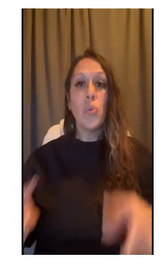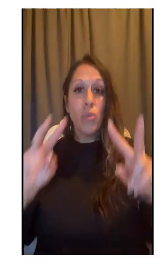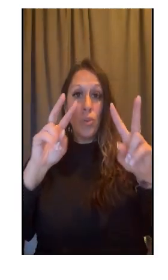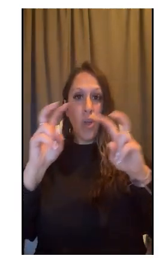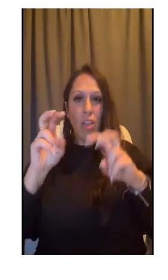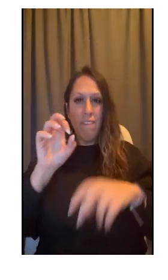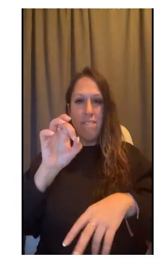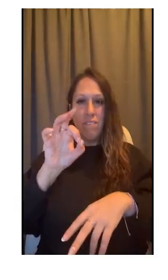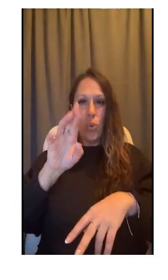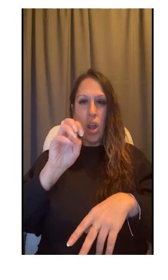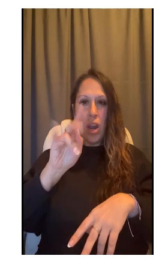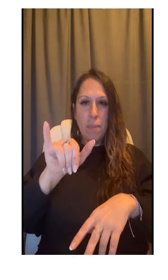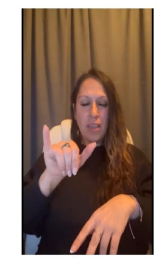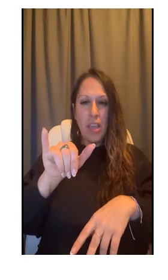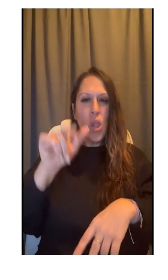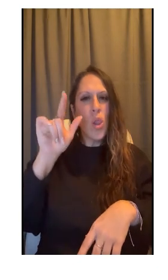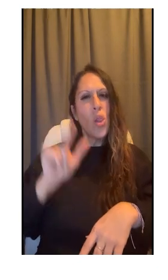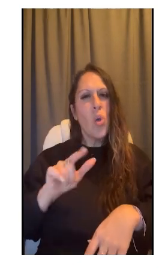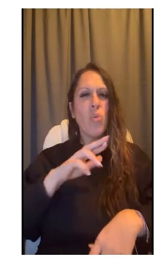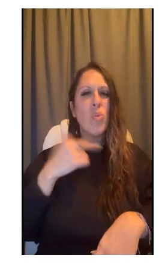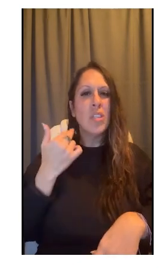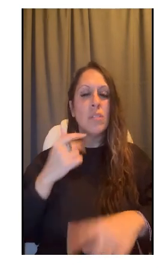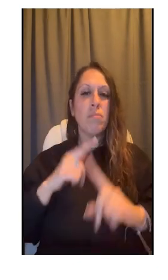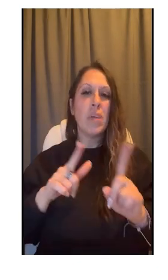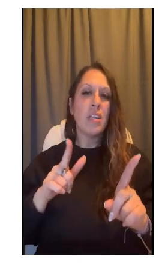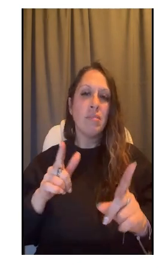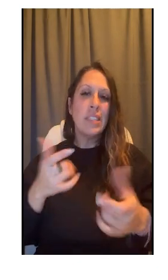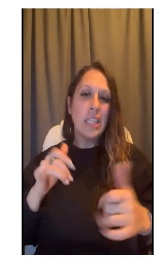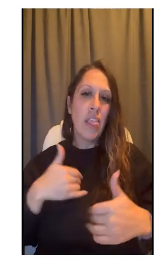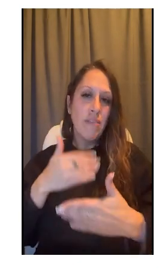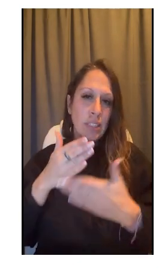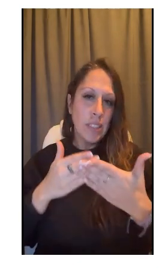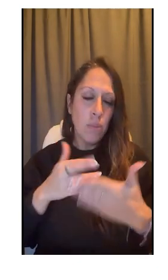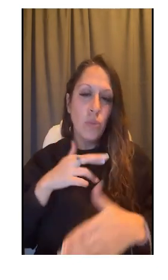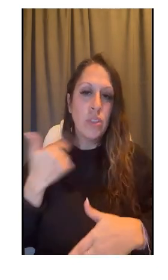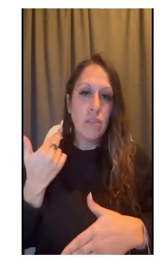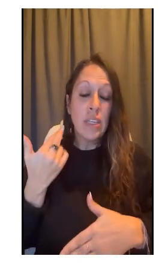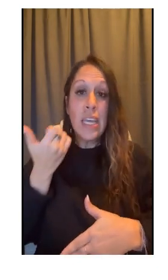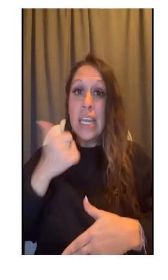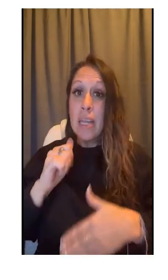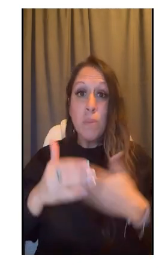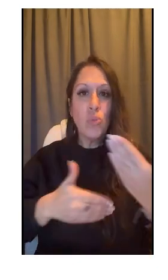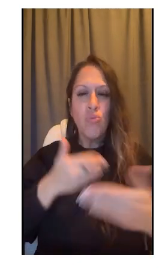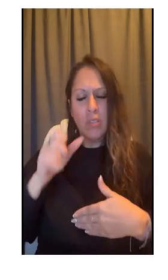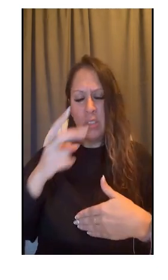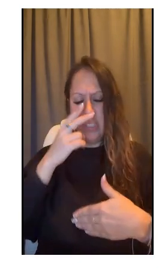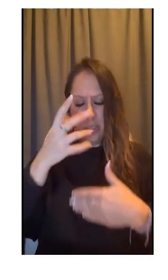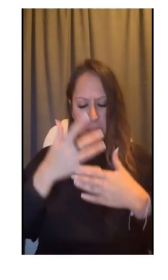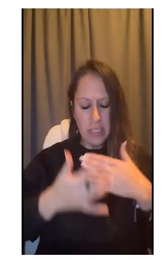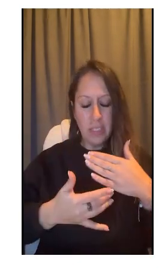We call pH otomy a low risk but not a no risk procedure. As with any procedure, you could see some bleeding.